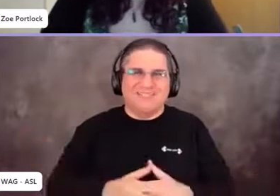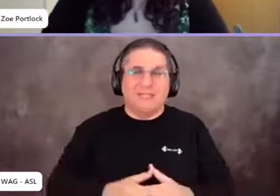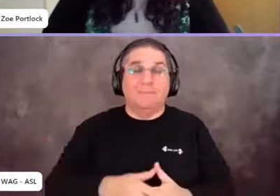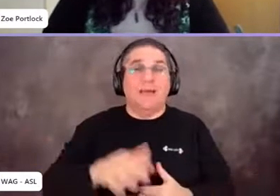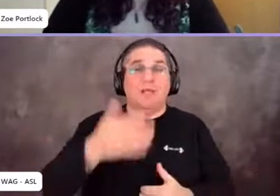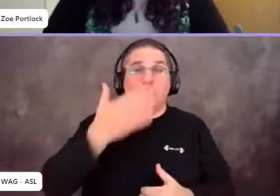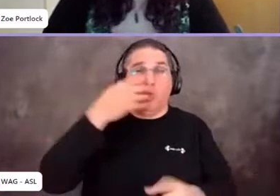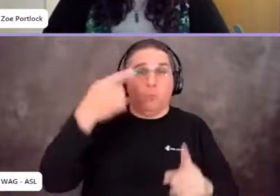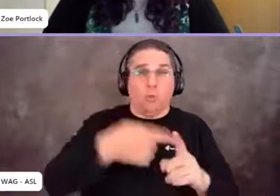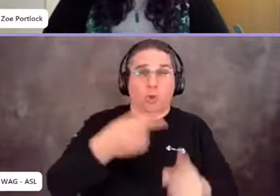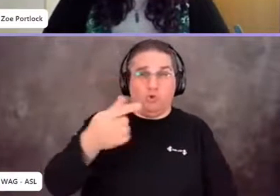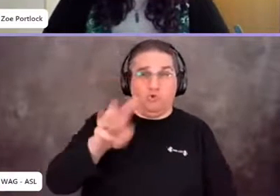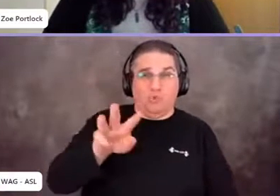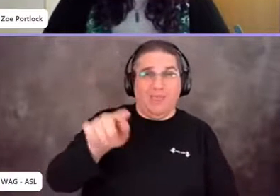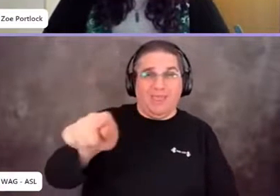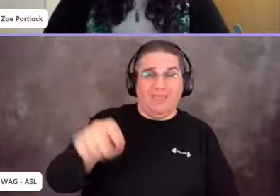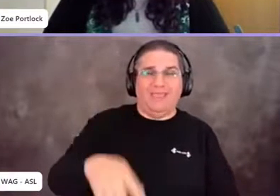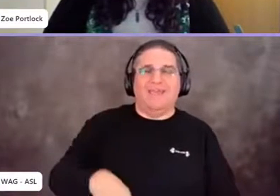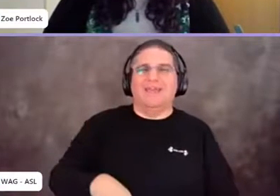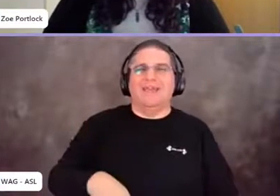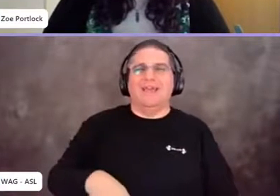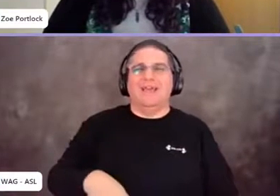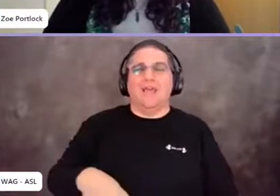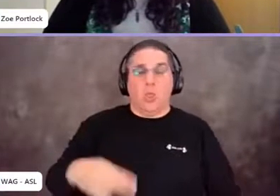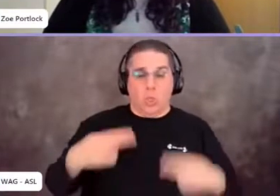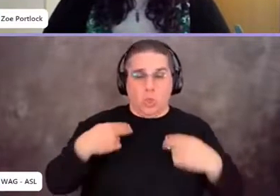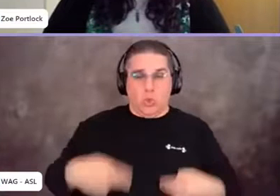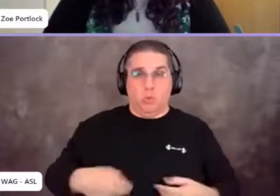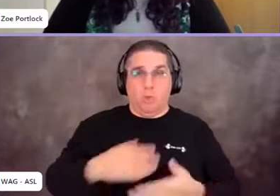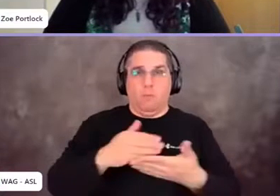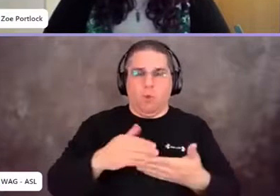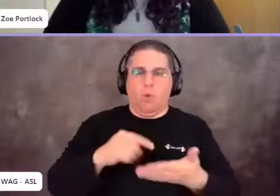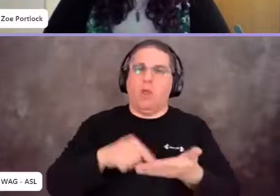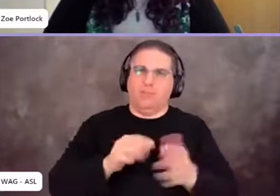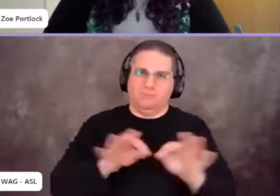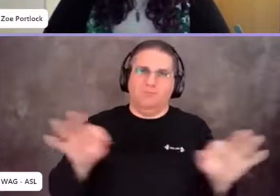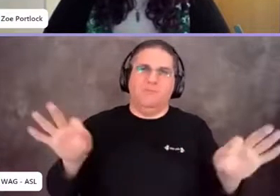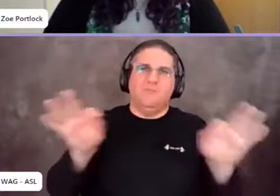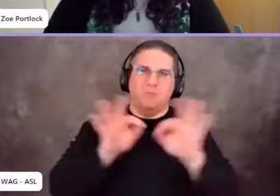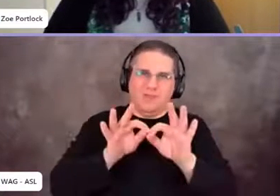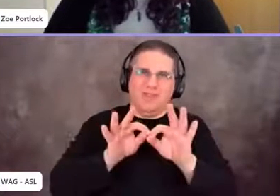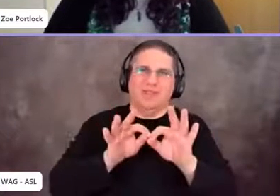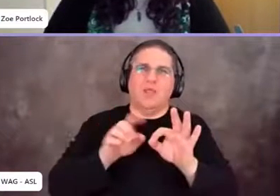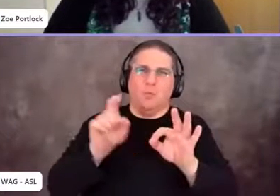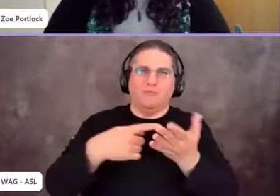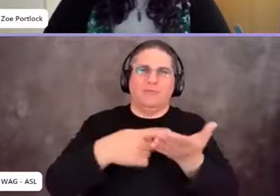started, and didn't out there right knowledge of resources to do that. To your point, to the